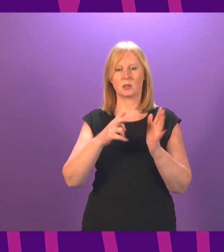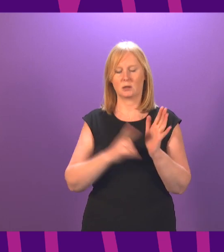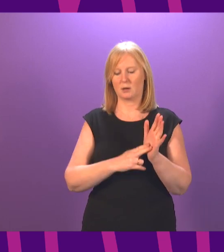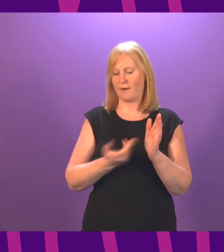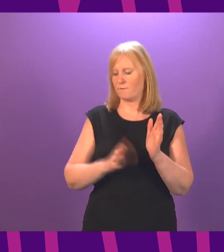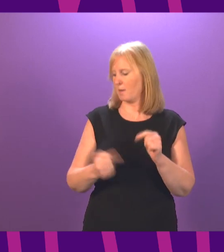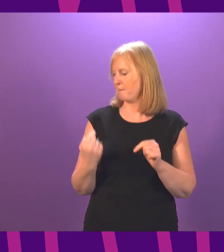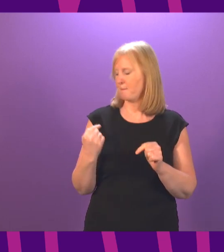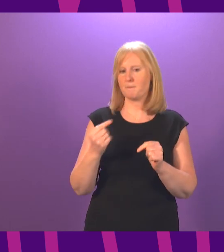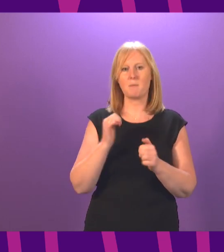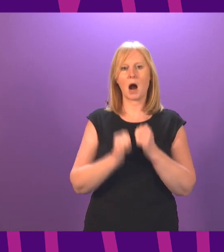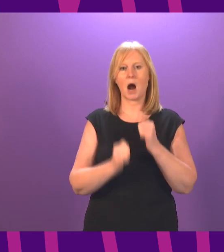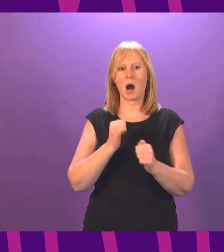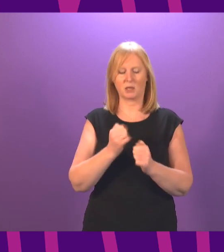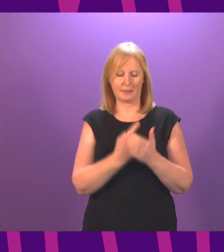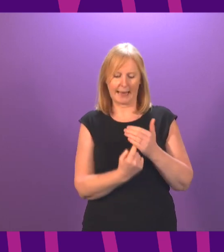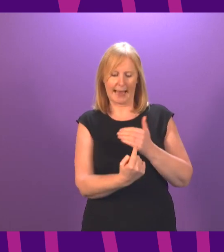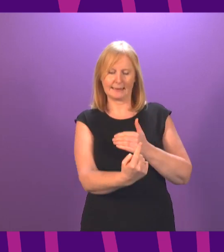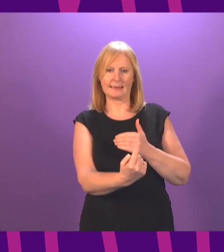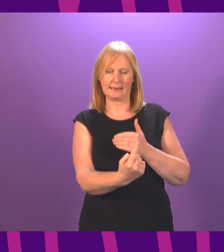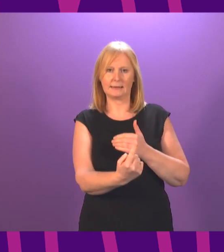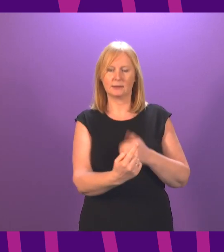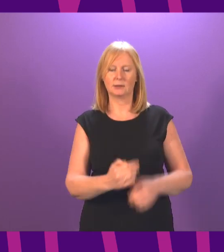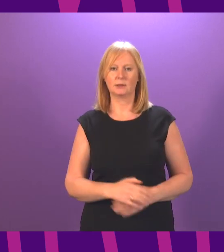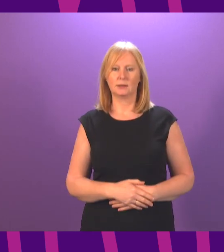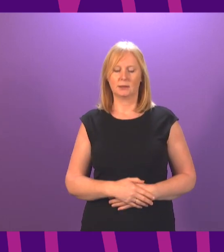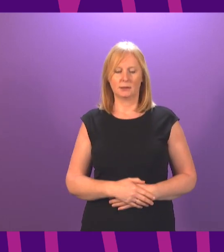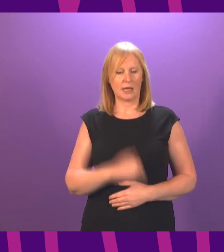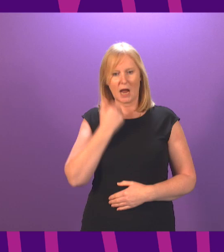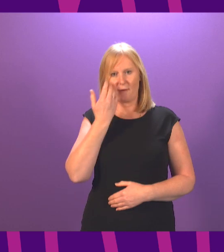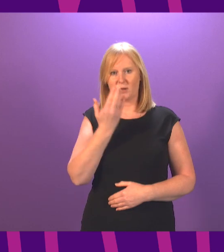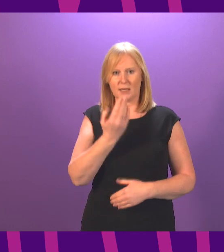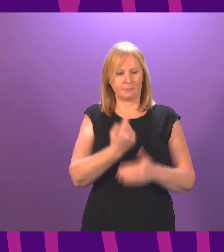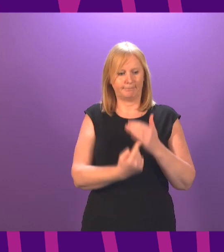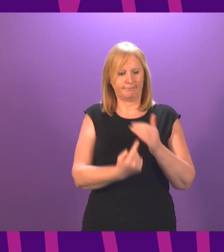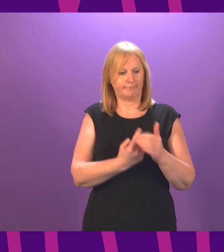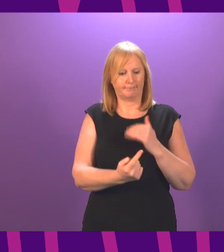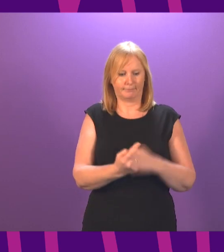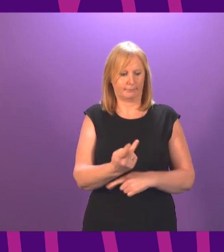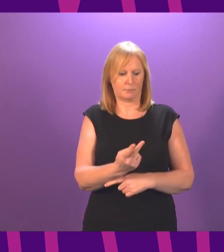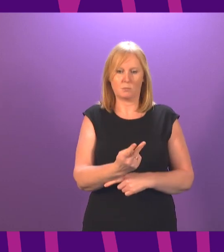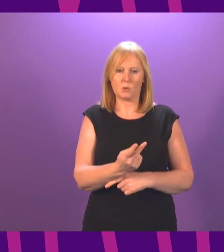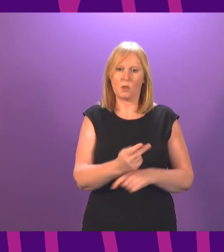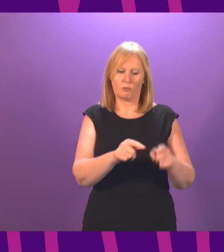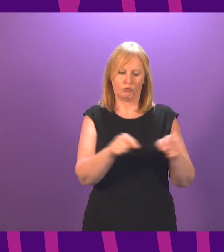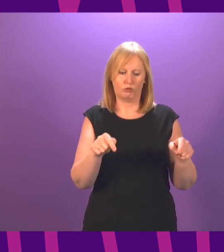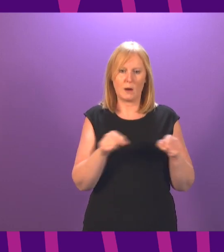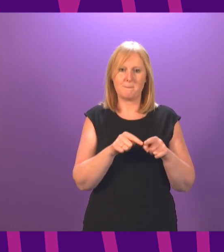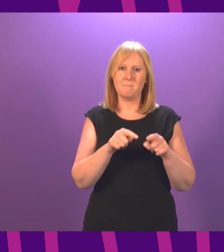“since March, they have been isolated, every day on their own, in their small rooms, almost